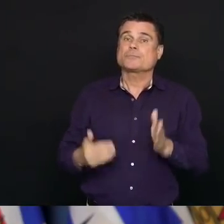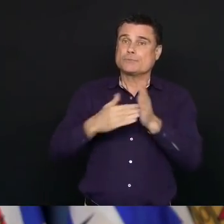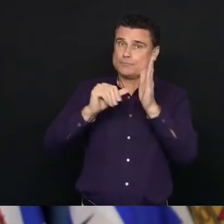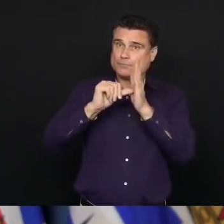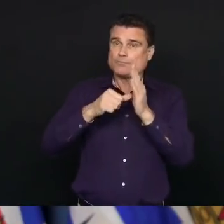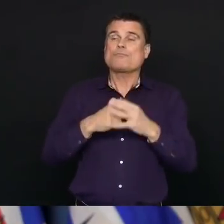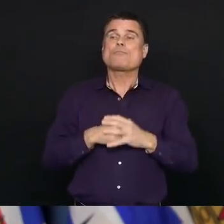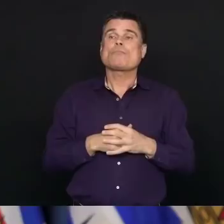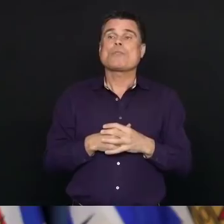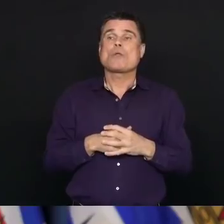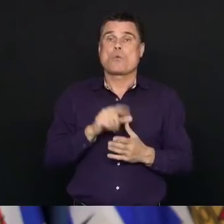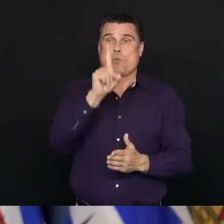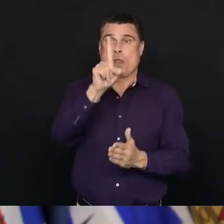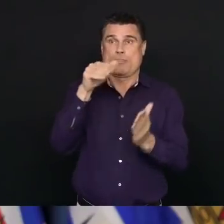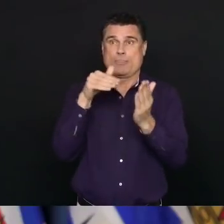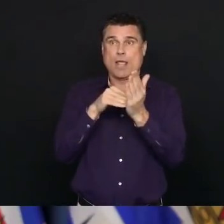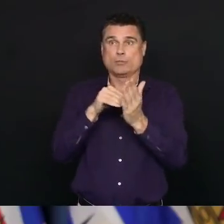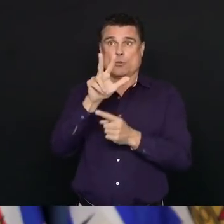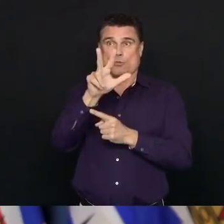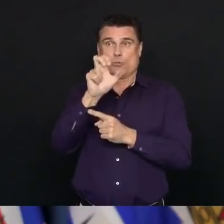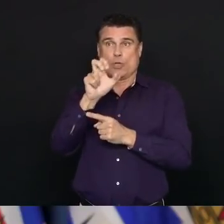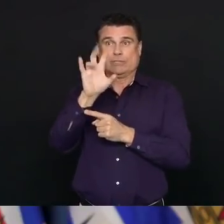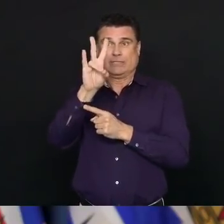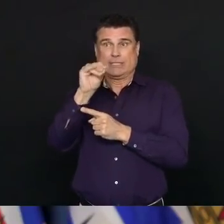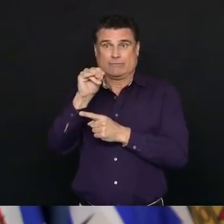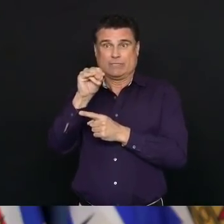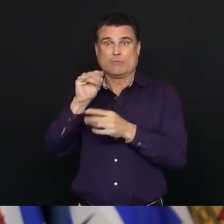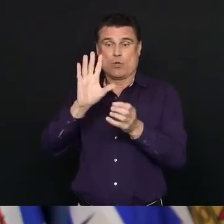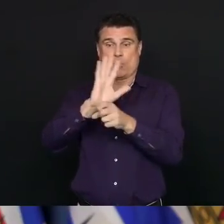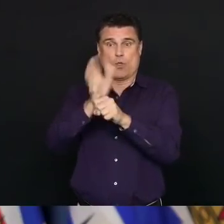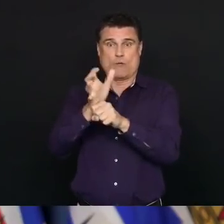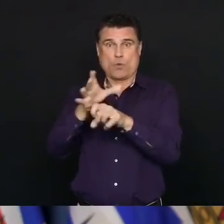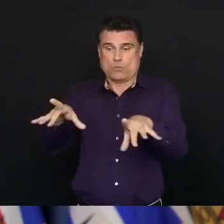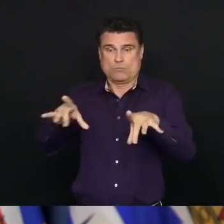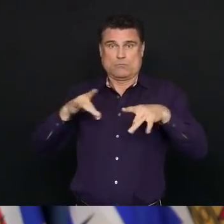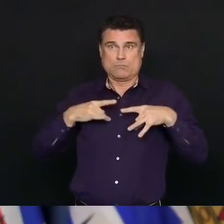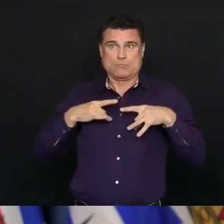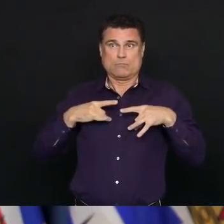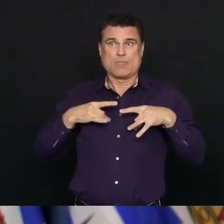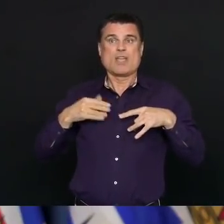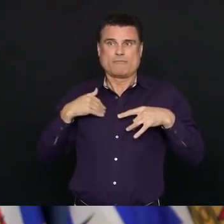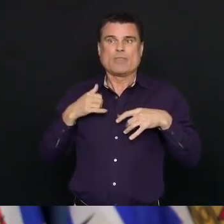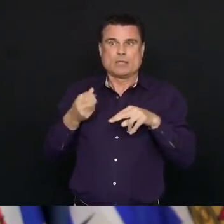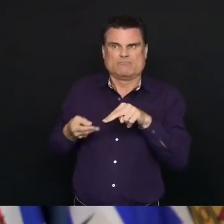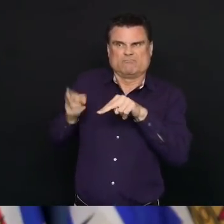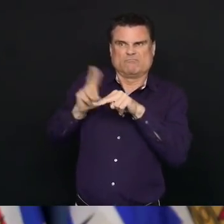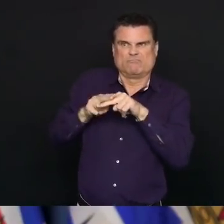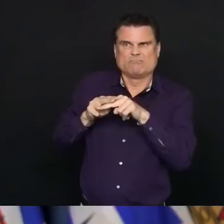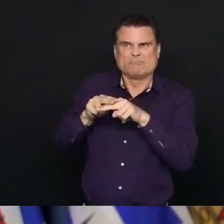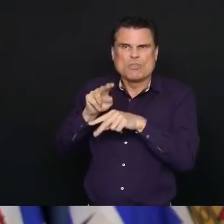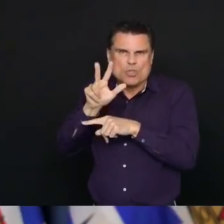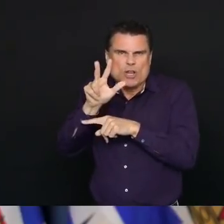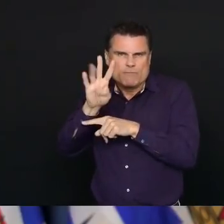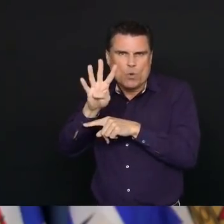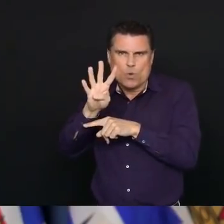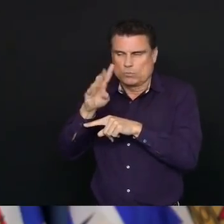There are 1370 cases as Doctor Henry said. Positive cases and tests of COVID-19. 858 have recovered. That is attributed I think